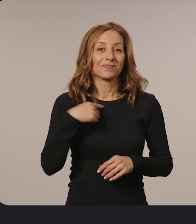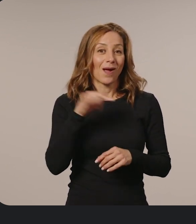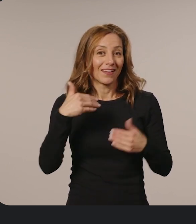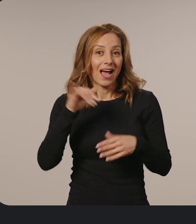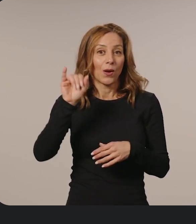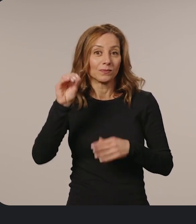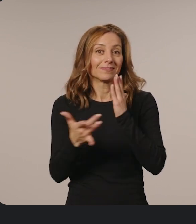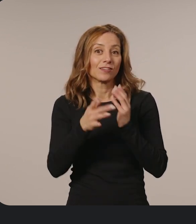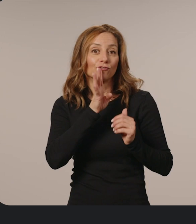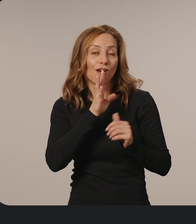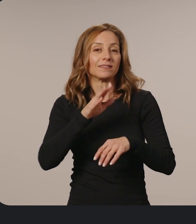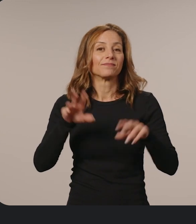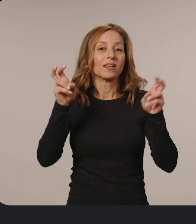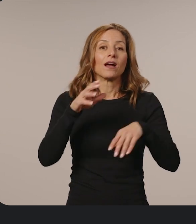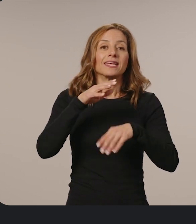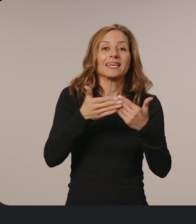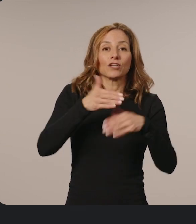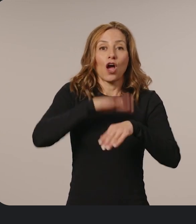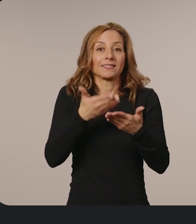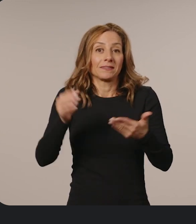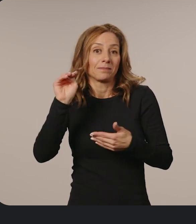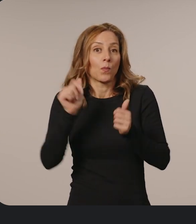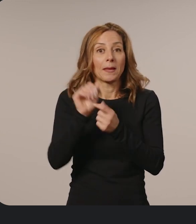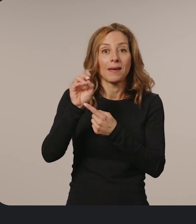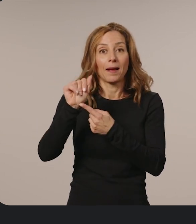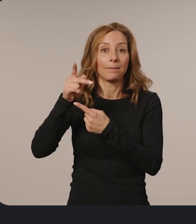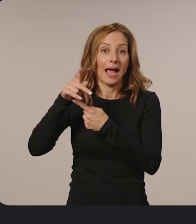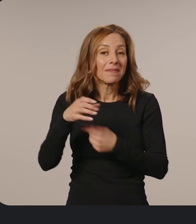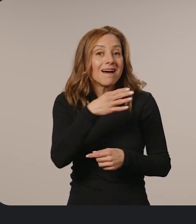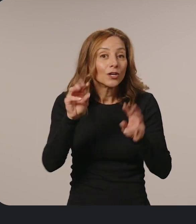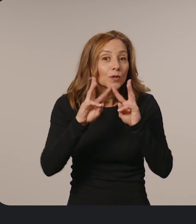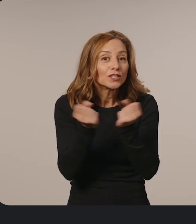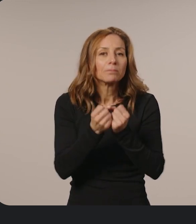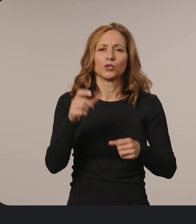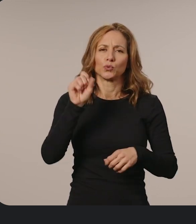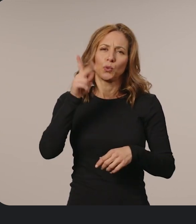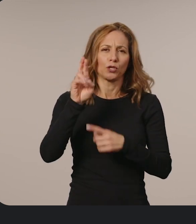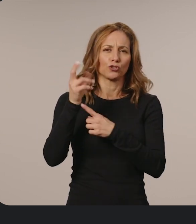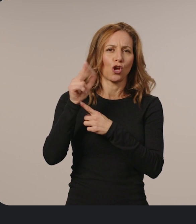We also have an IO Tech Talk on easy on-device ML with MediaPipe and a workshop on supercharge your web app